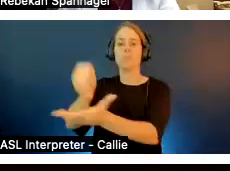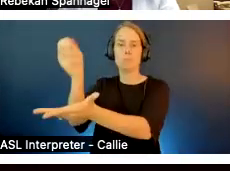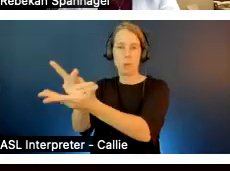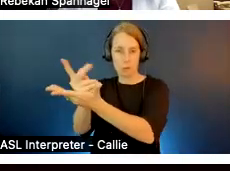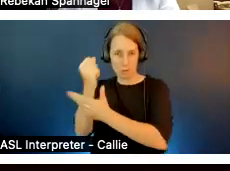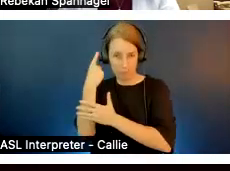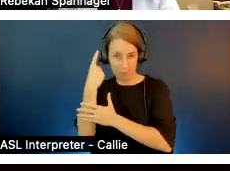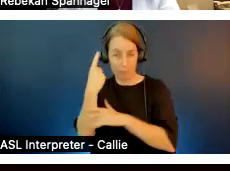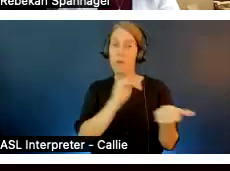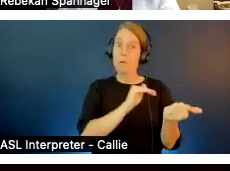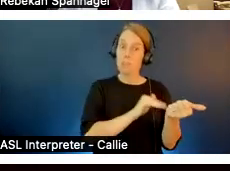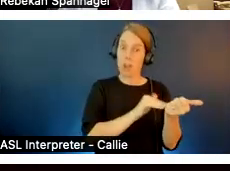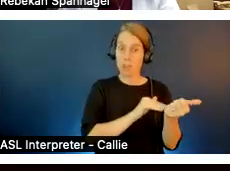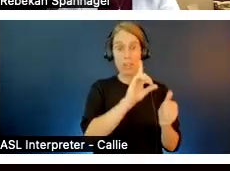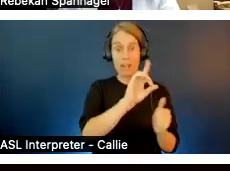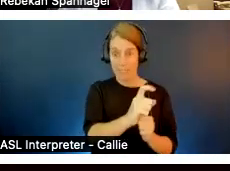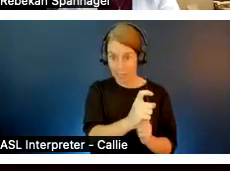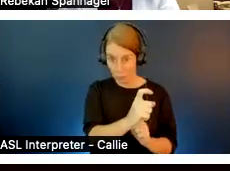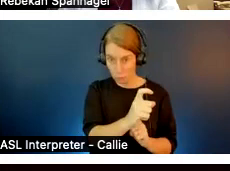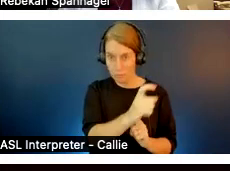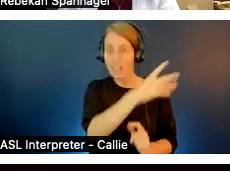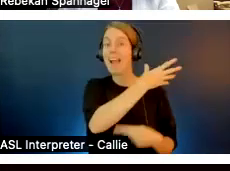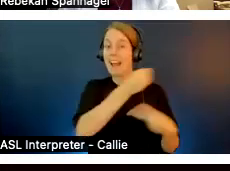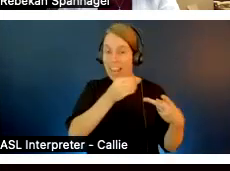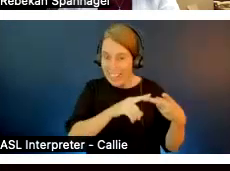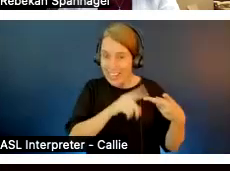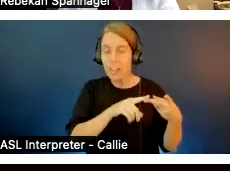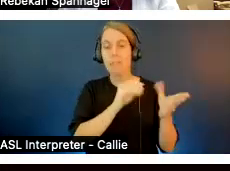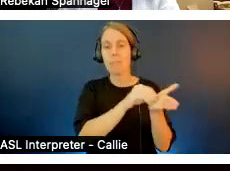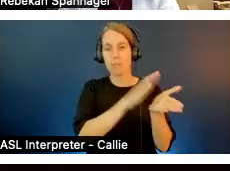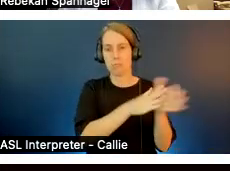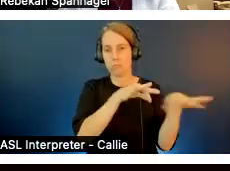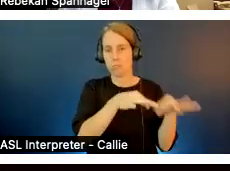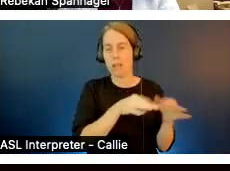get a recommendation as to what kind of treatment you need and part of what they should be doing for